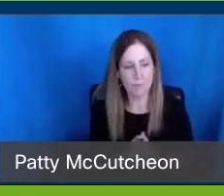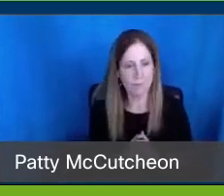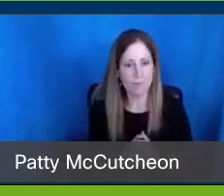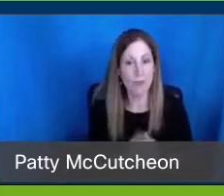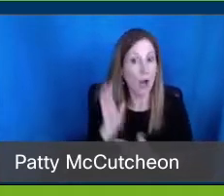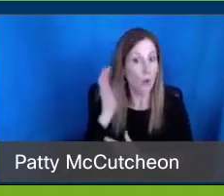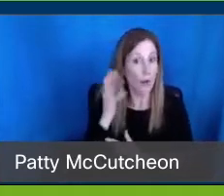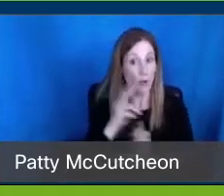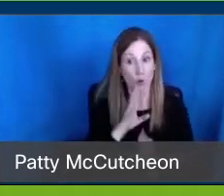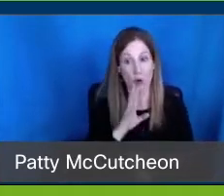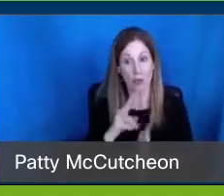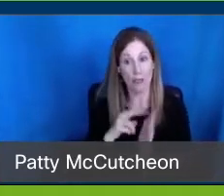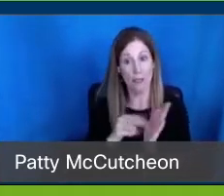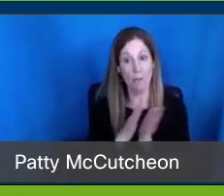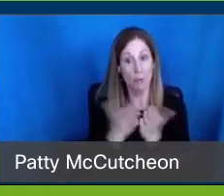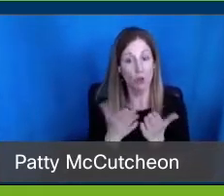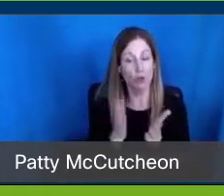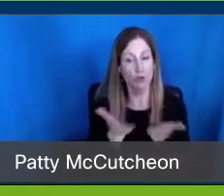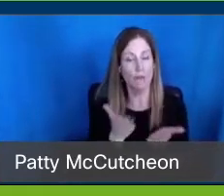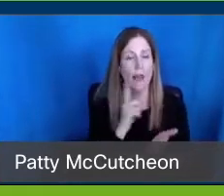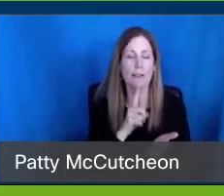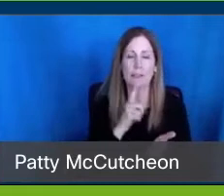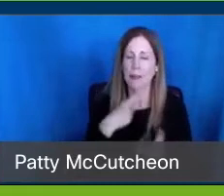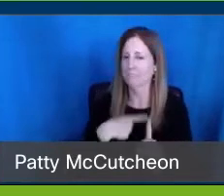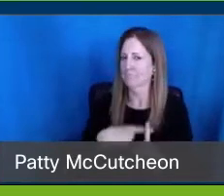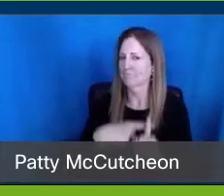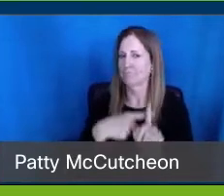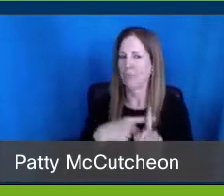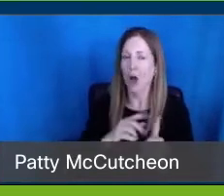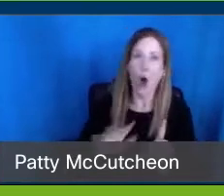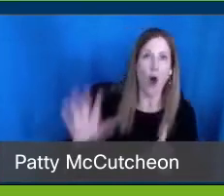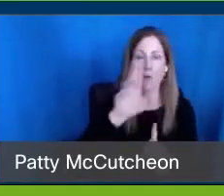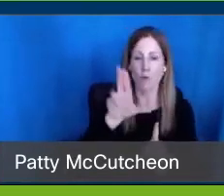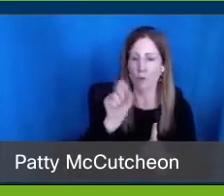has earned praise from people around the country, not just Minnesota, for the quality of the work